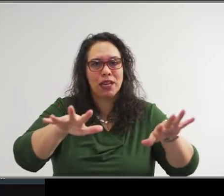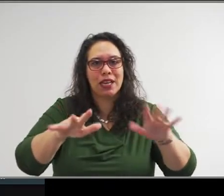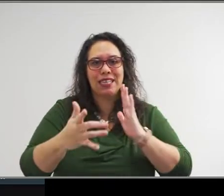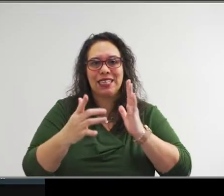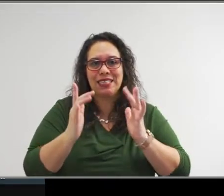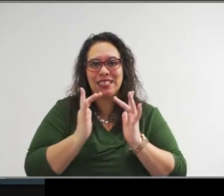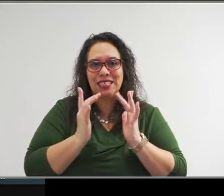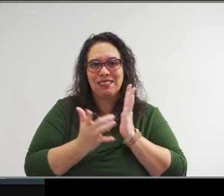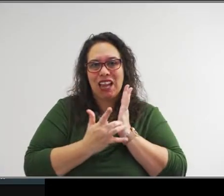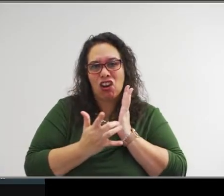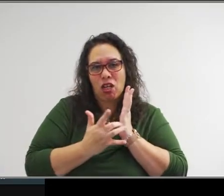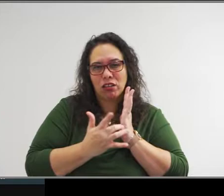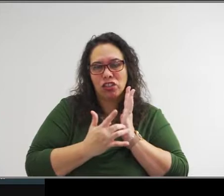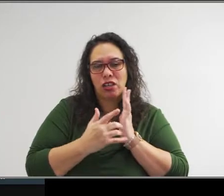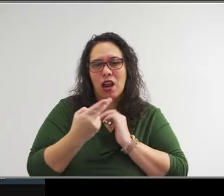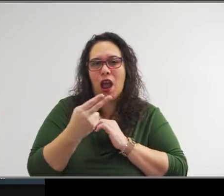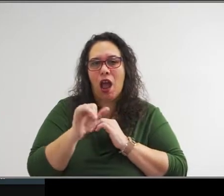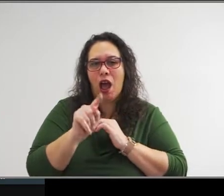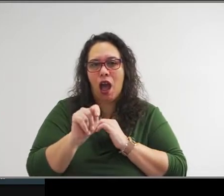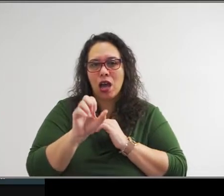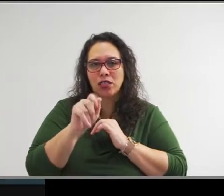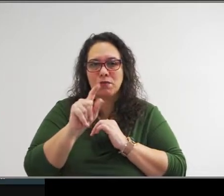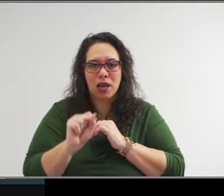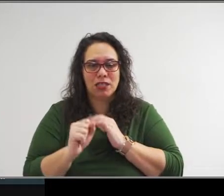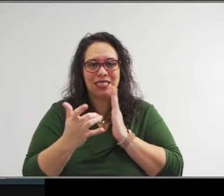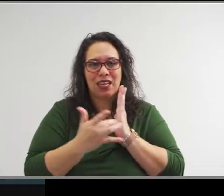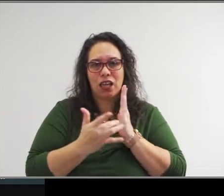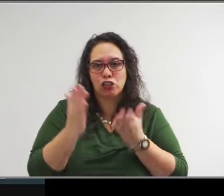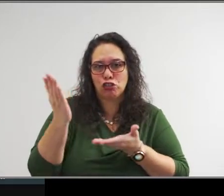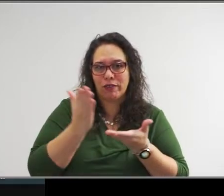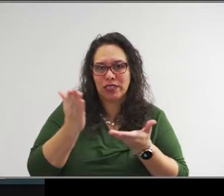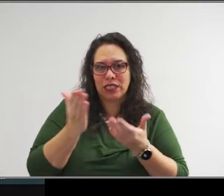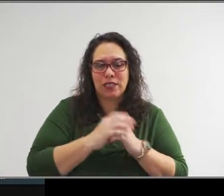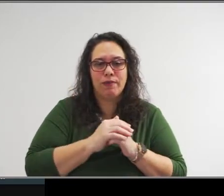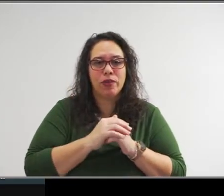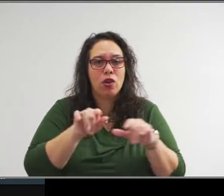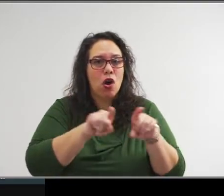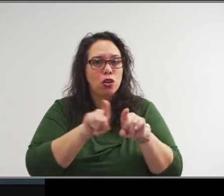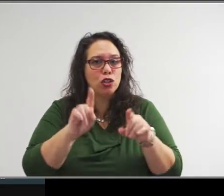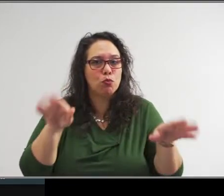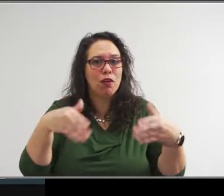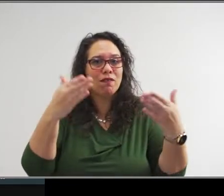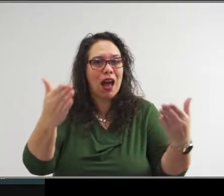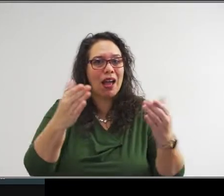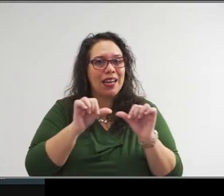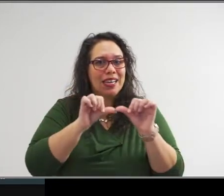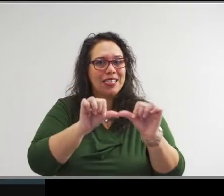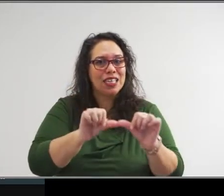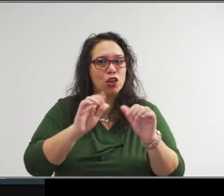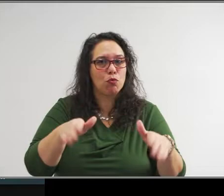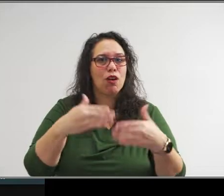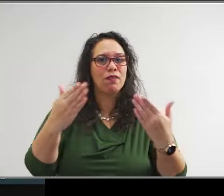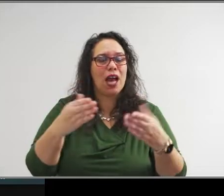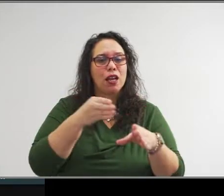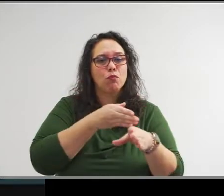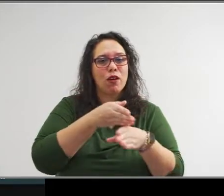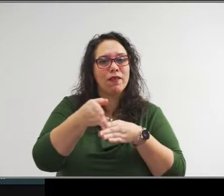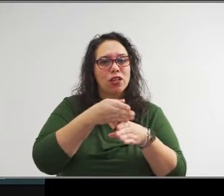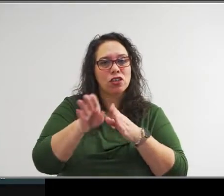and technological services. In addition, we have provided and are continuing to provide professional development,